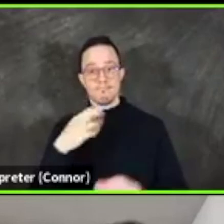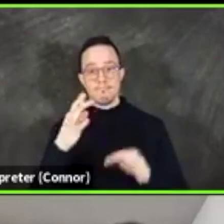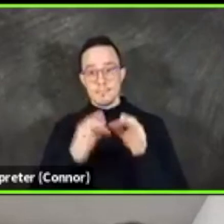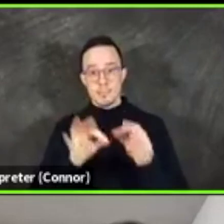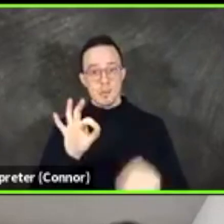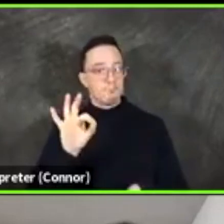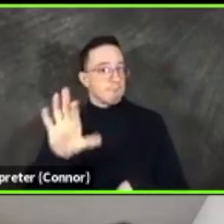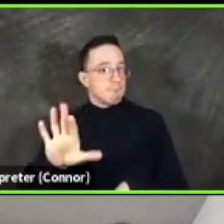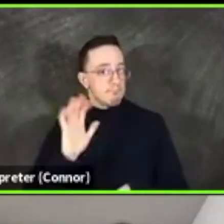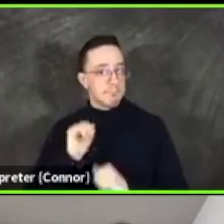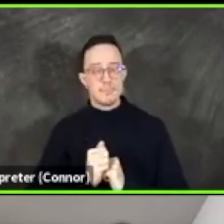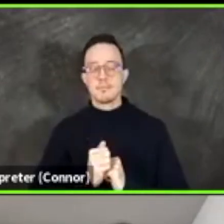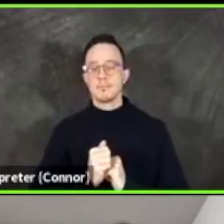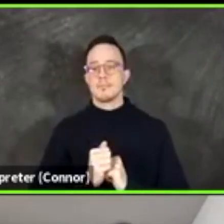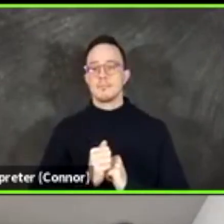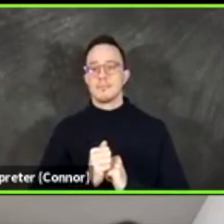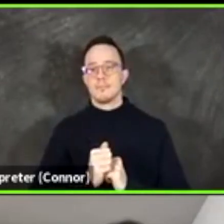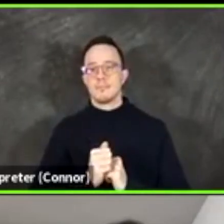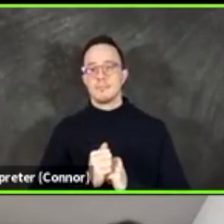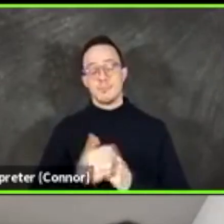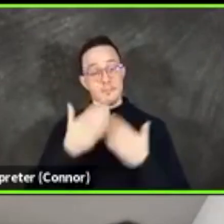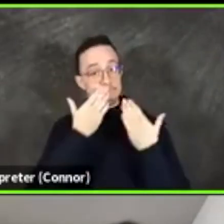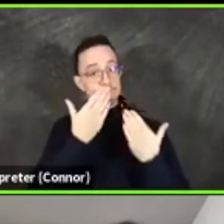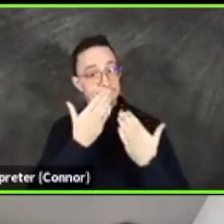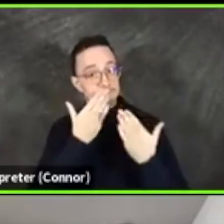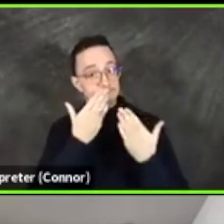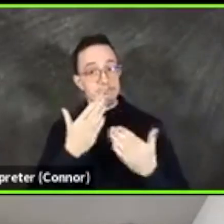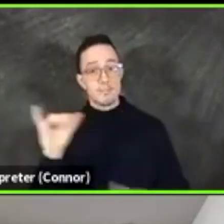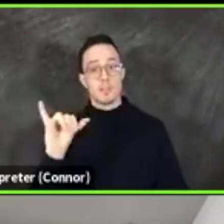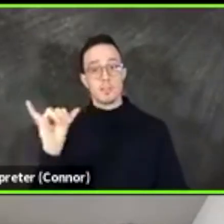THAT'S ALL I HAVE TIME FOR, BUT THANK YOU, FIRST OF ALL, AND ANOTHER SIMPLE PLUG,